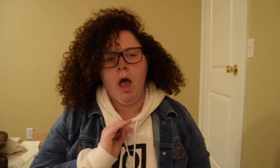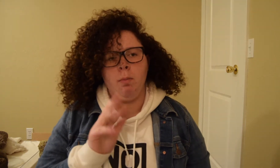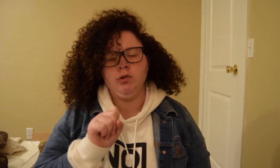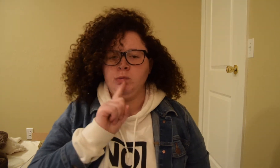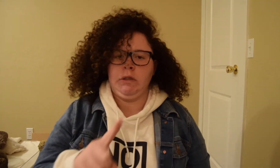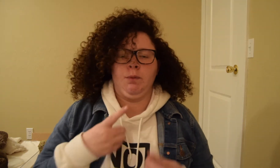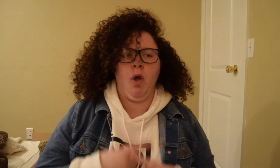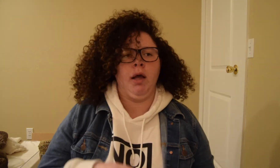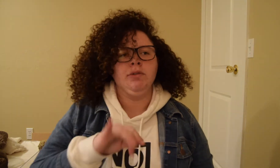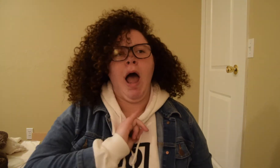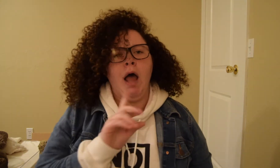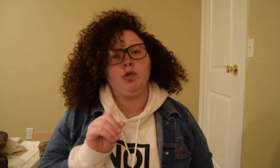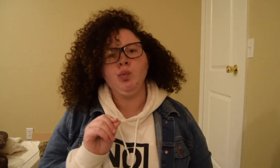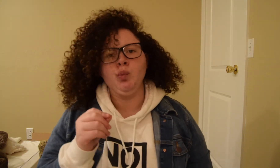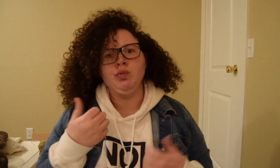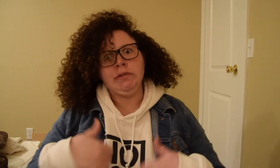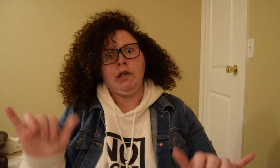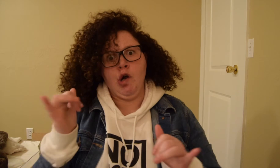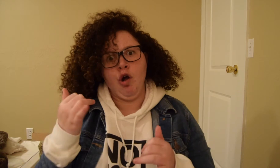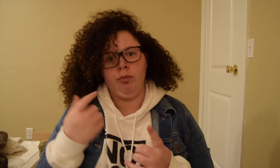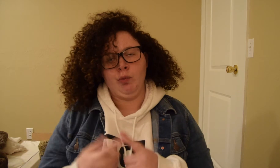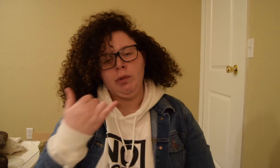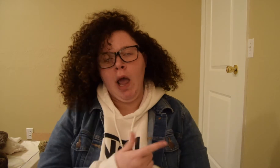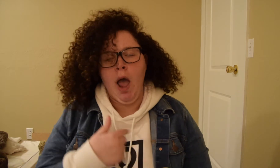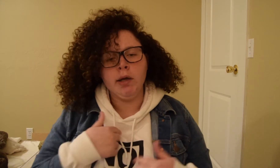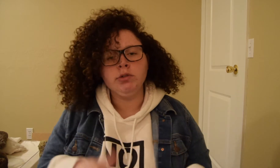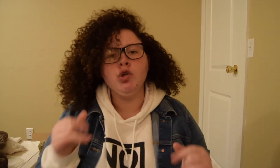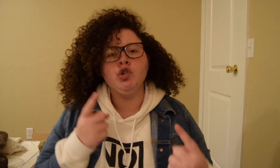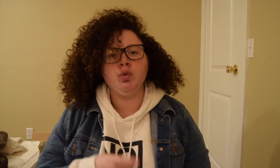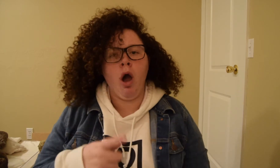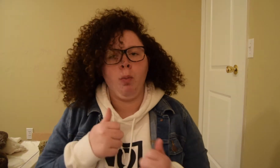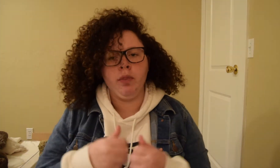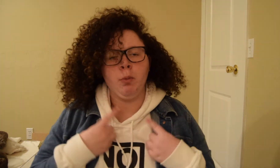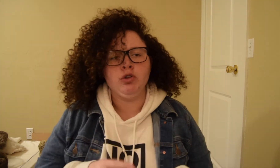I was really depressed. I do struggle with it still to this day